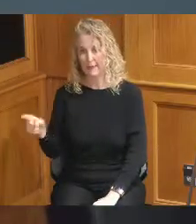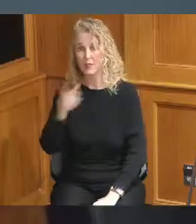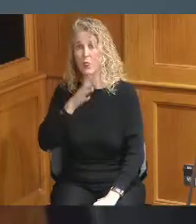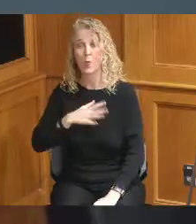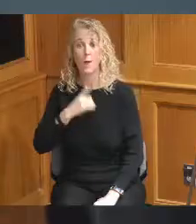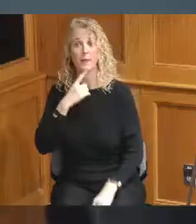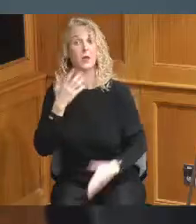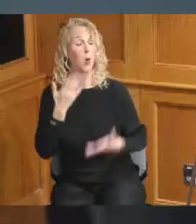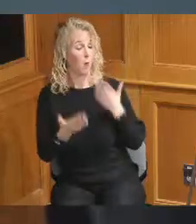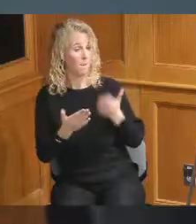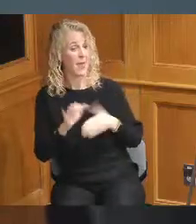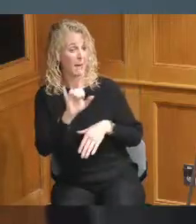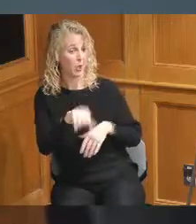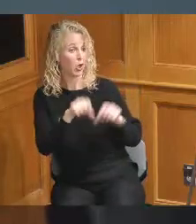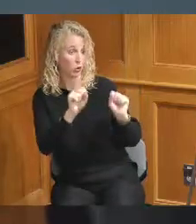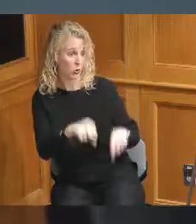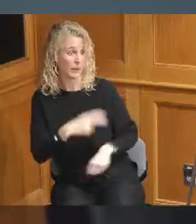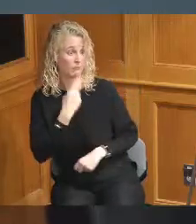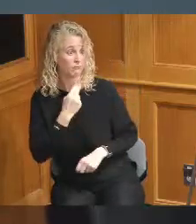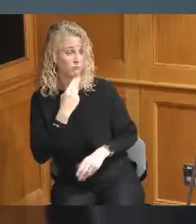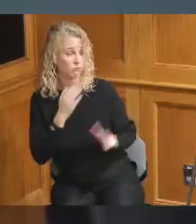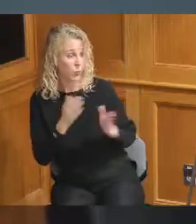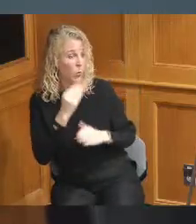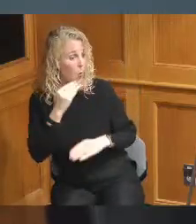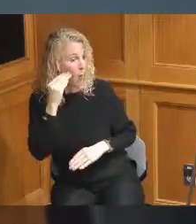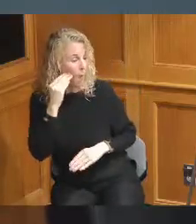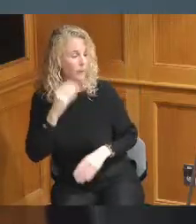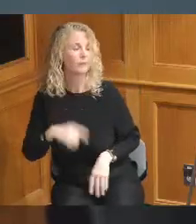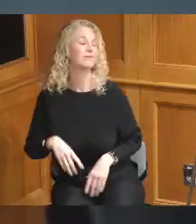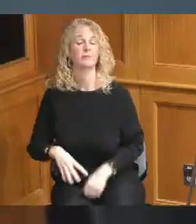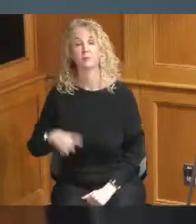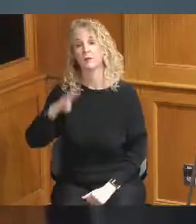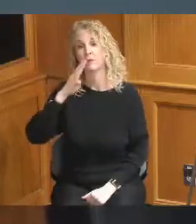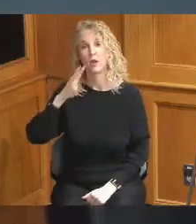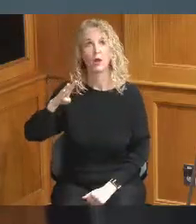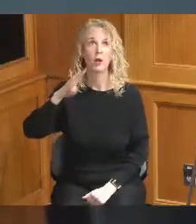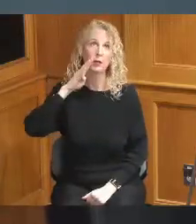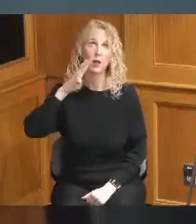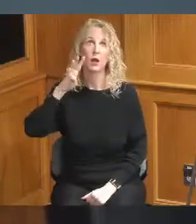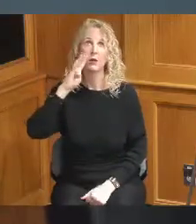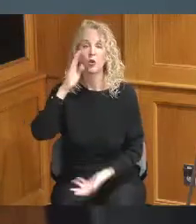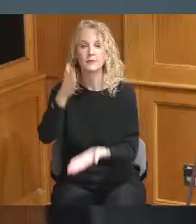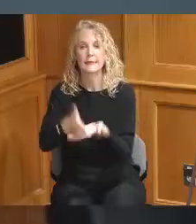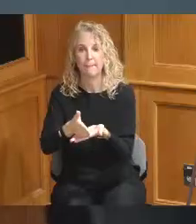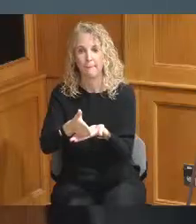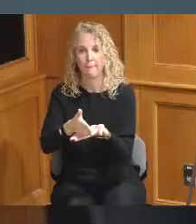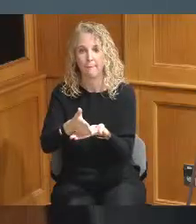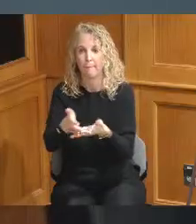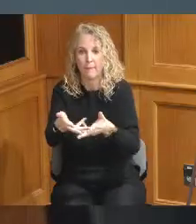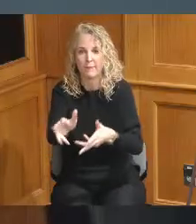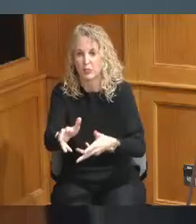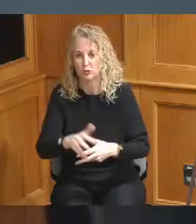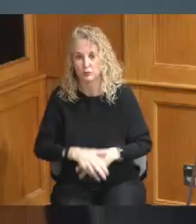could be tiny homes I don't know we need to stop talking and do it we we've done these why have we